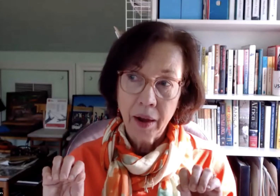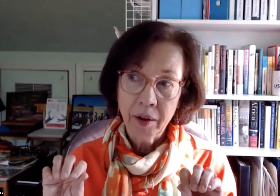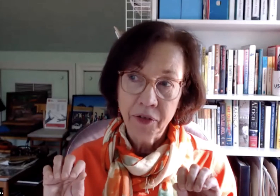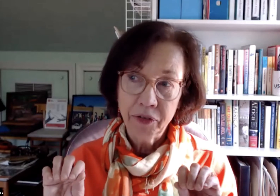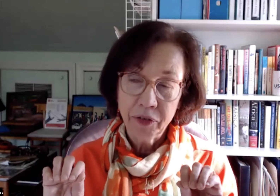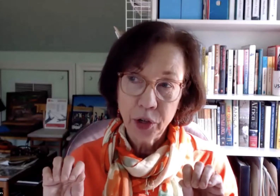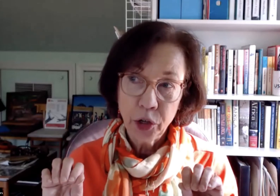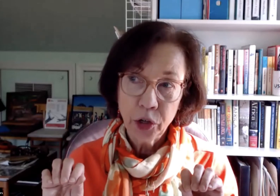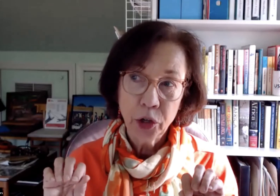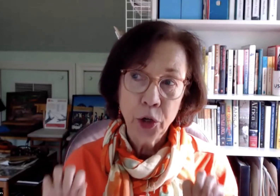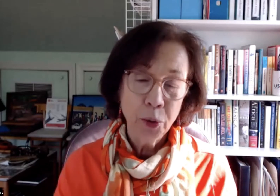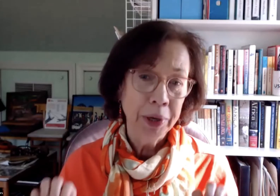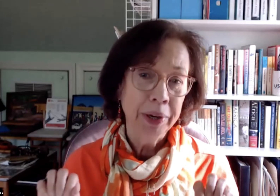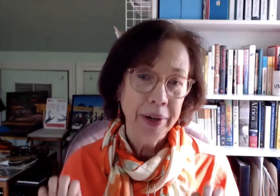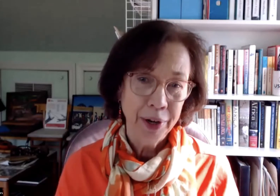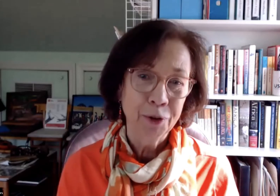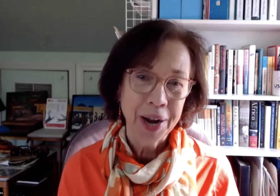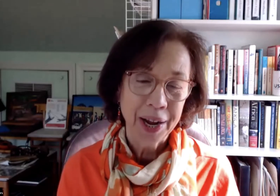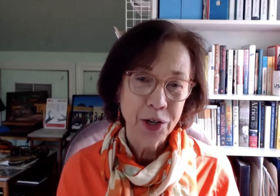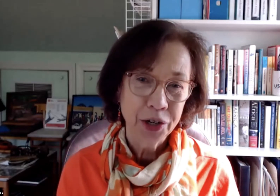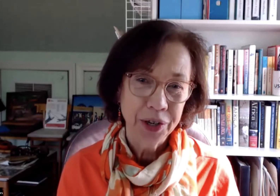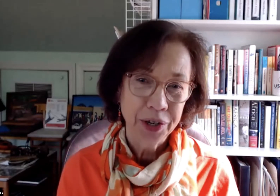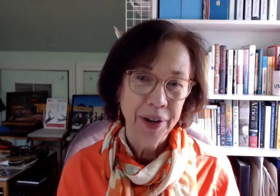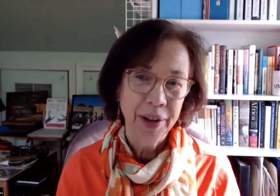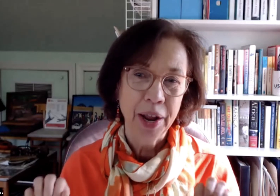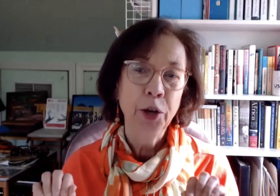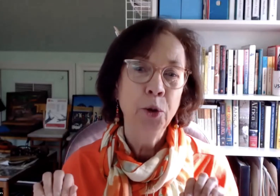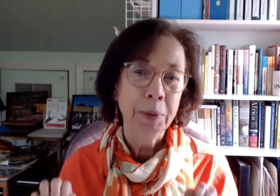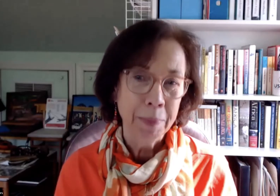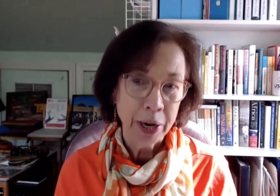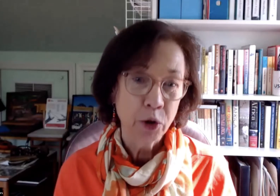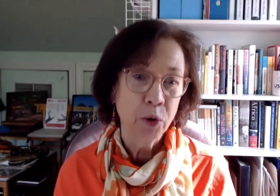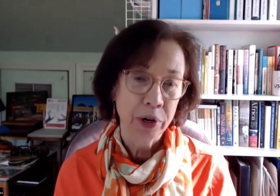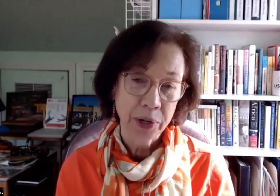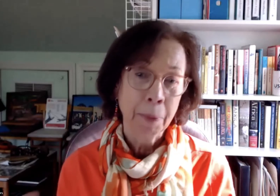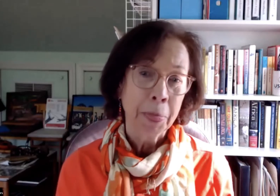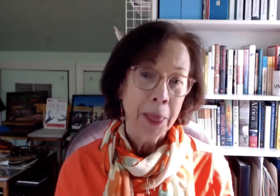of human interaction and human mentors